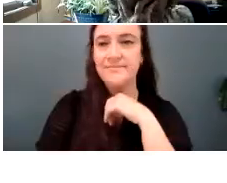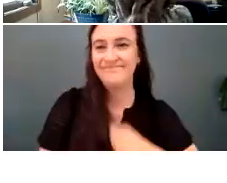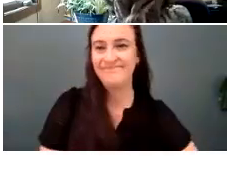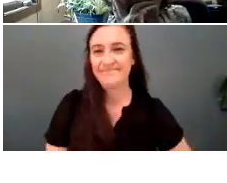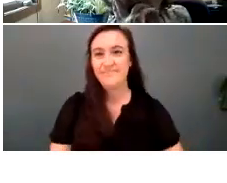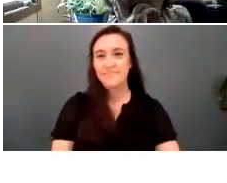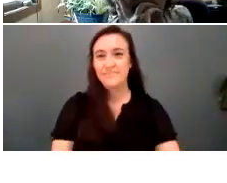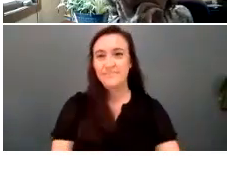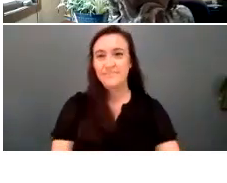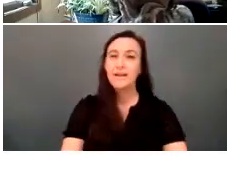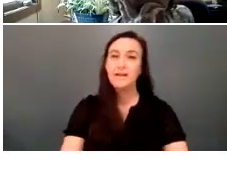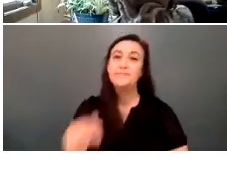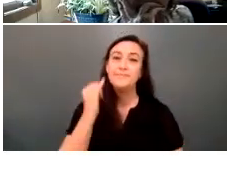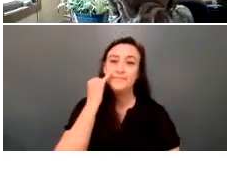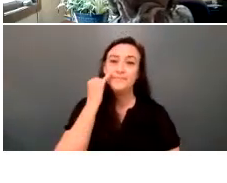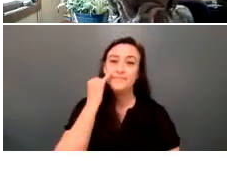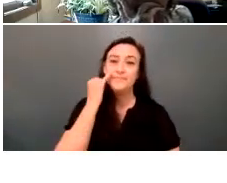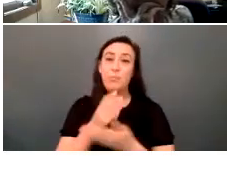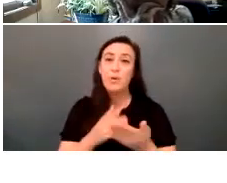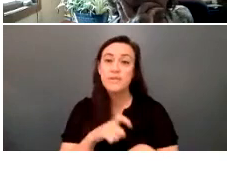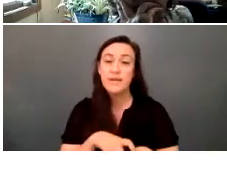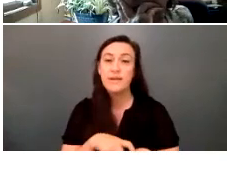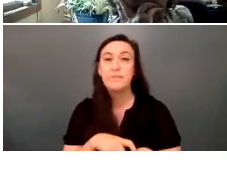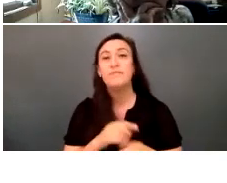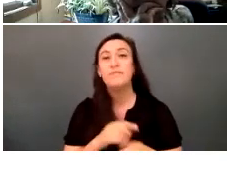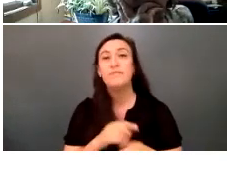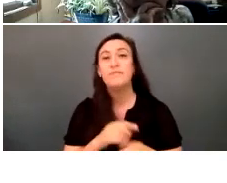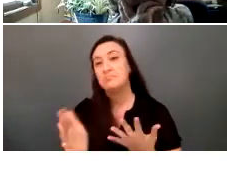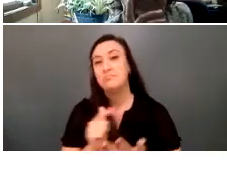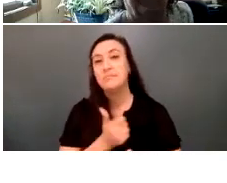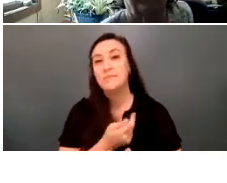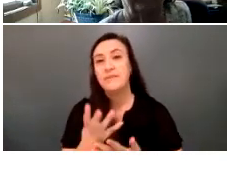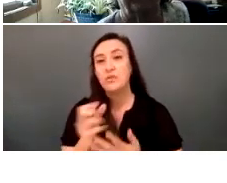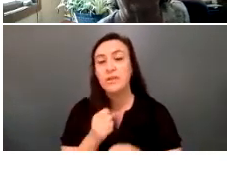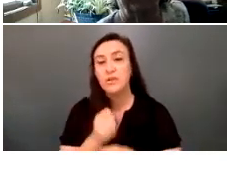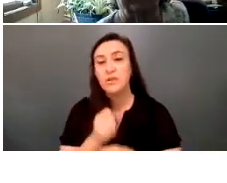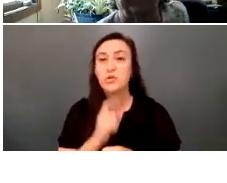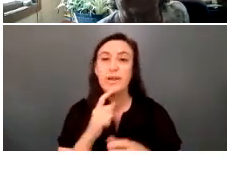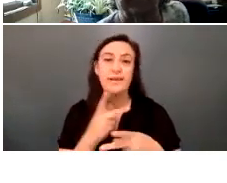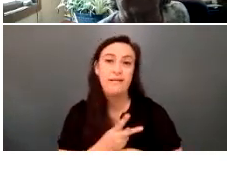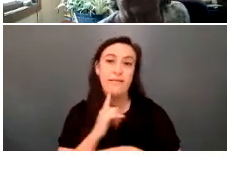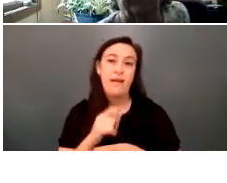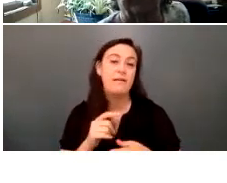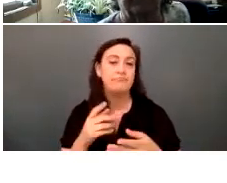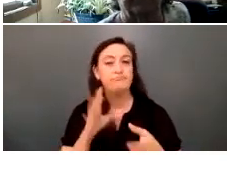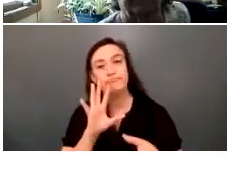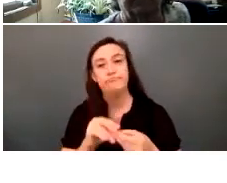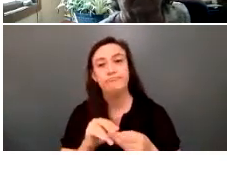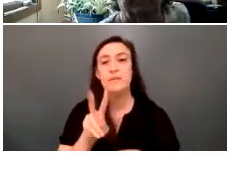over the series of a number of years, but you can calculate and hit that 2080 hour mark.